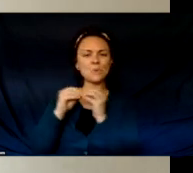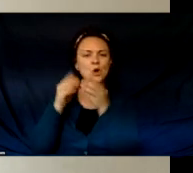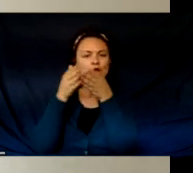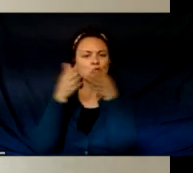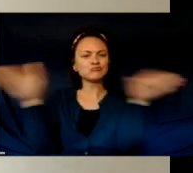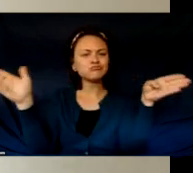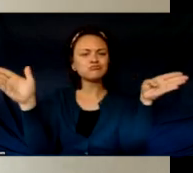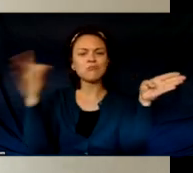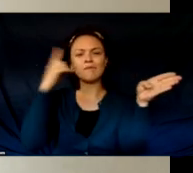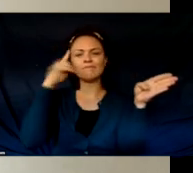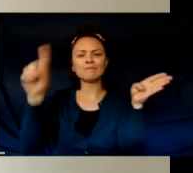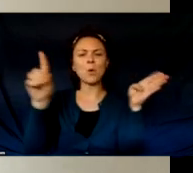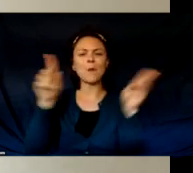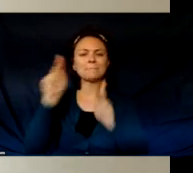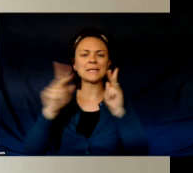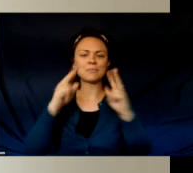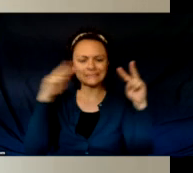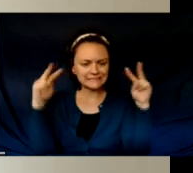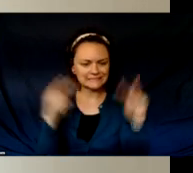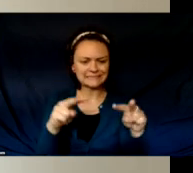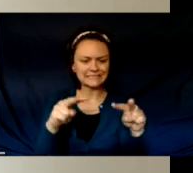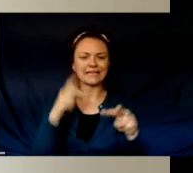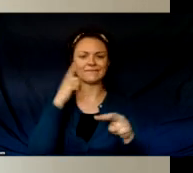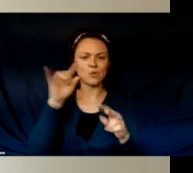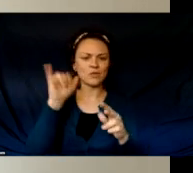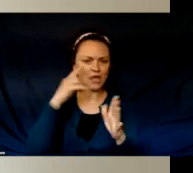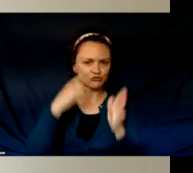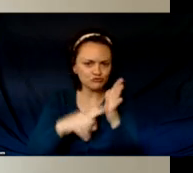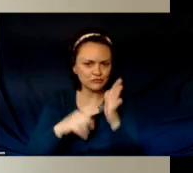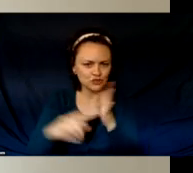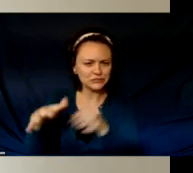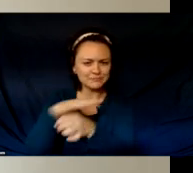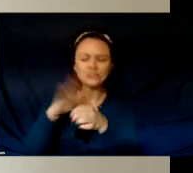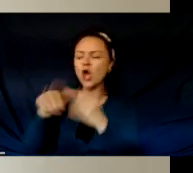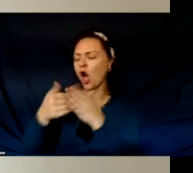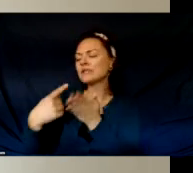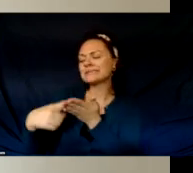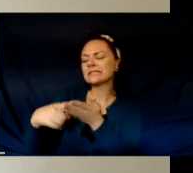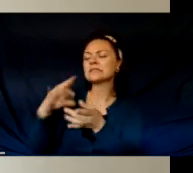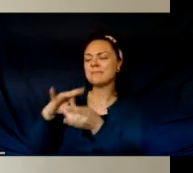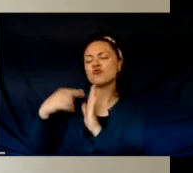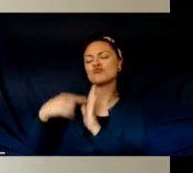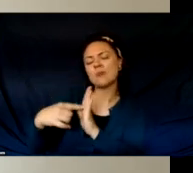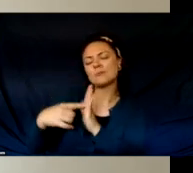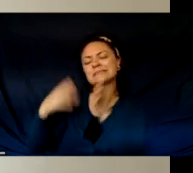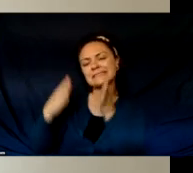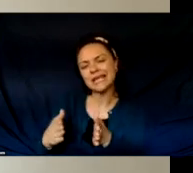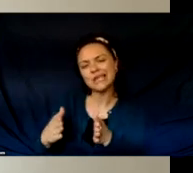I know you all have spoke about representation. You all spoke about compensation and honoring the perspectives